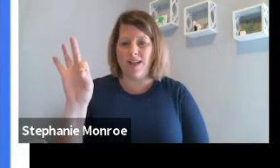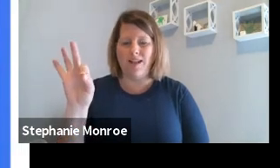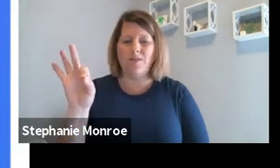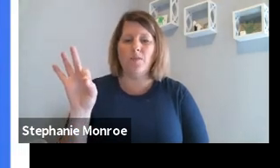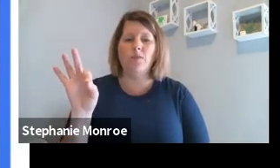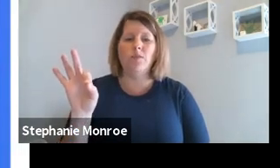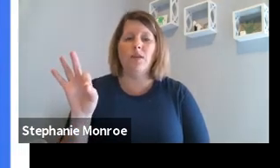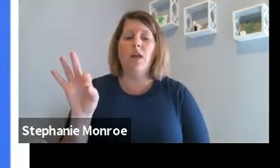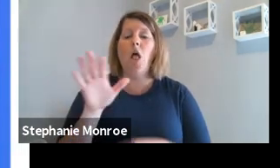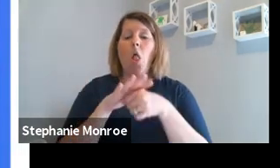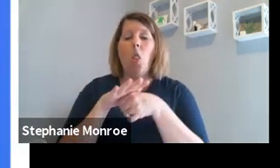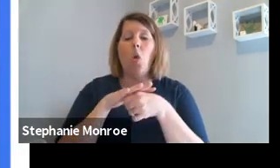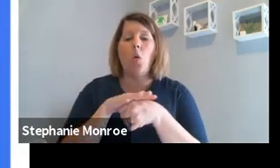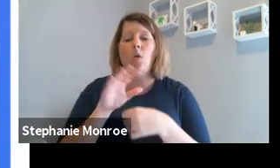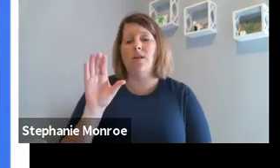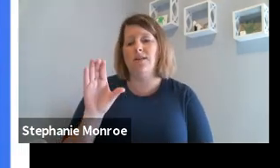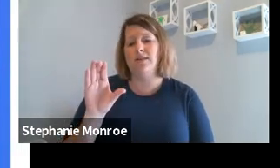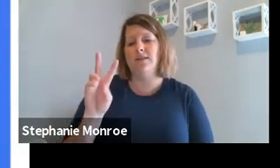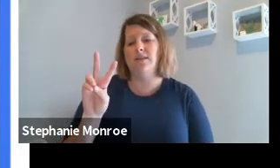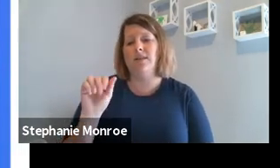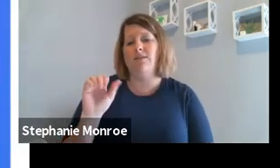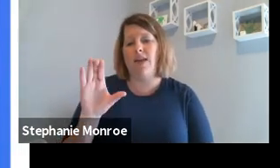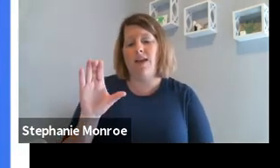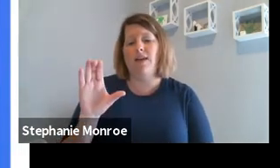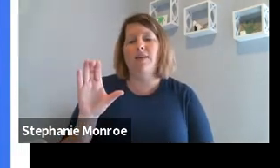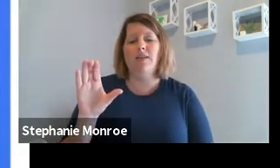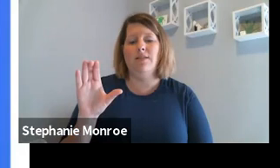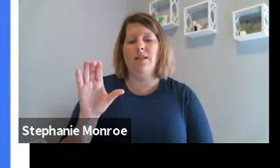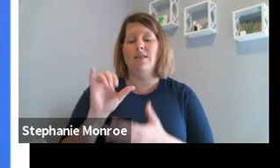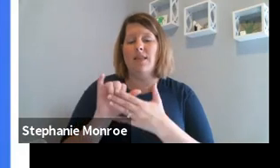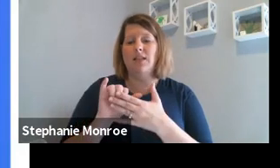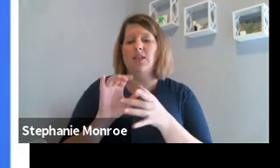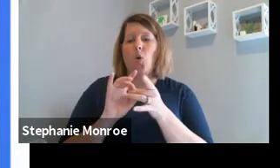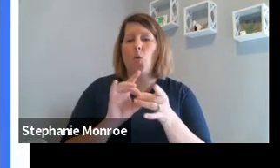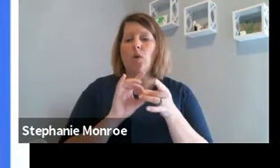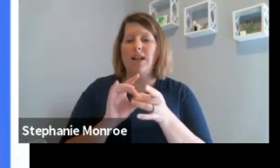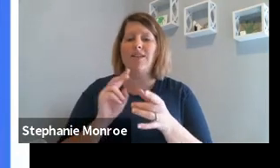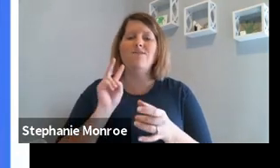At the local level, you can call CVAC, which is the Coordinated Victims Assistance Center,